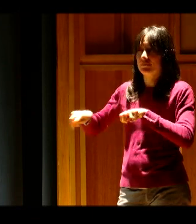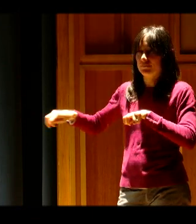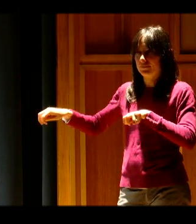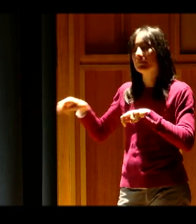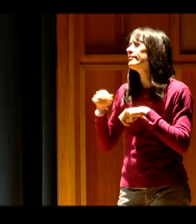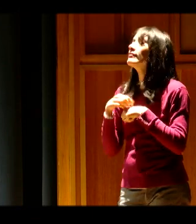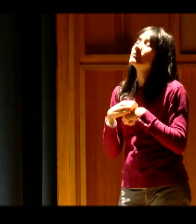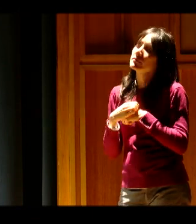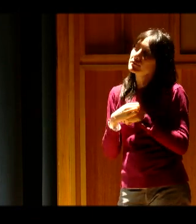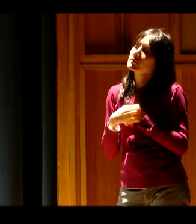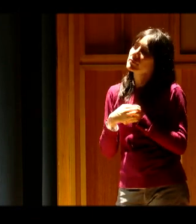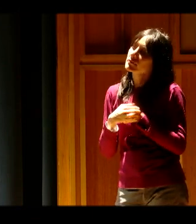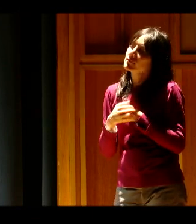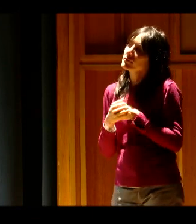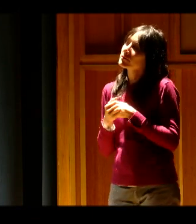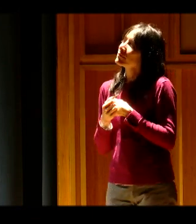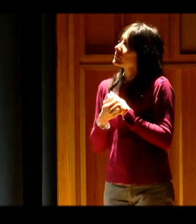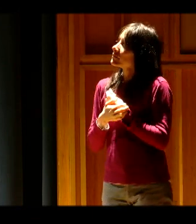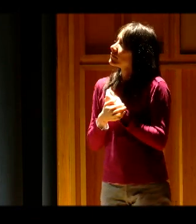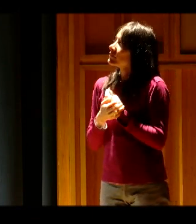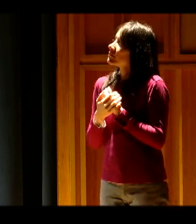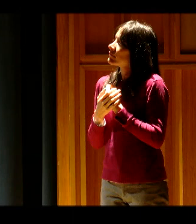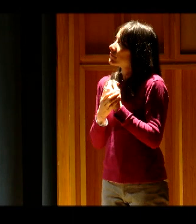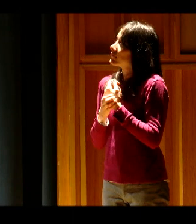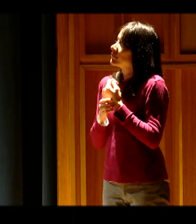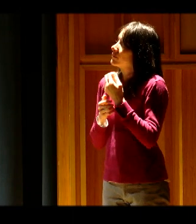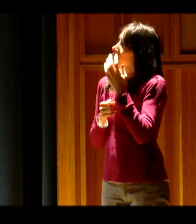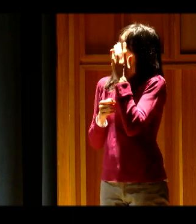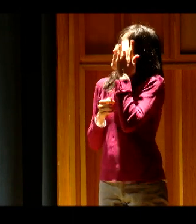Now I have to say that you know, I do have a dog in the race here.